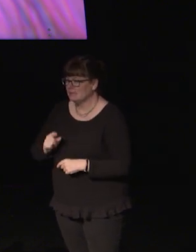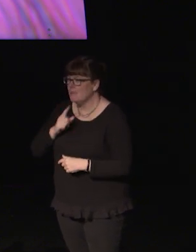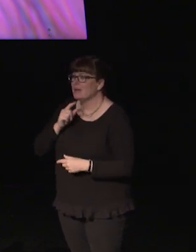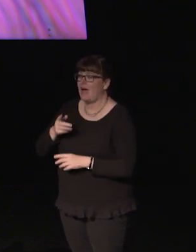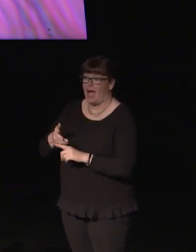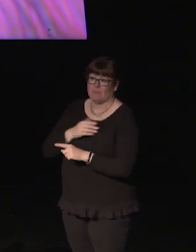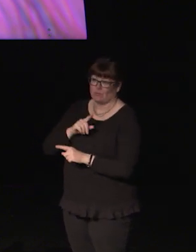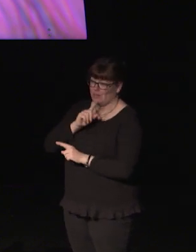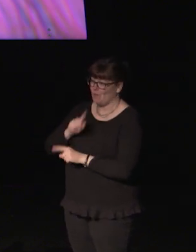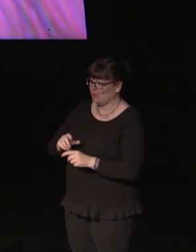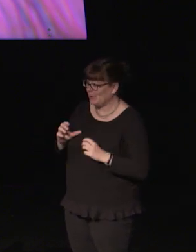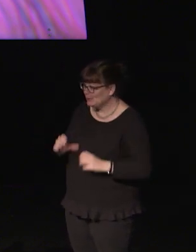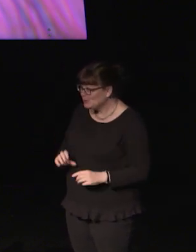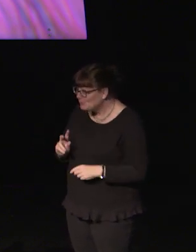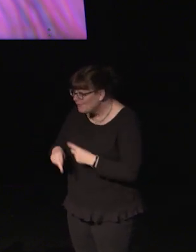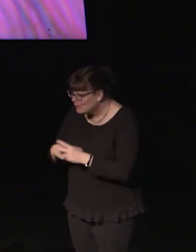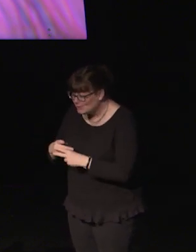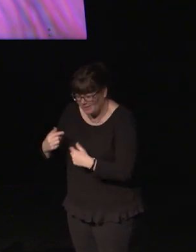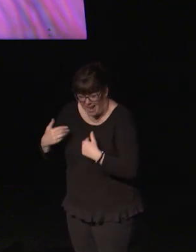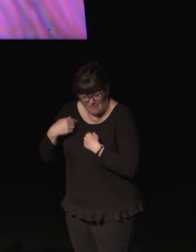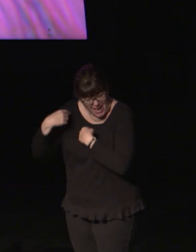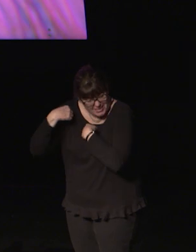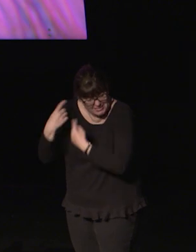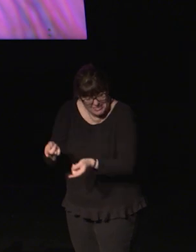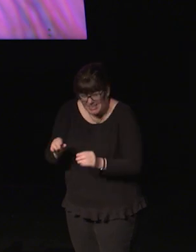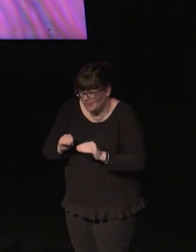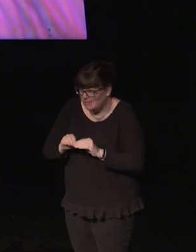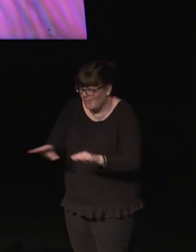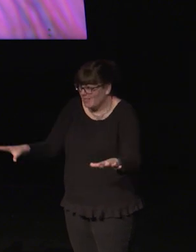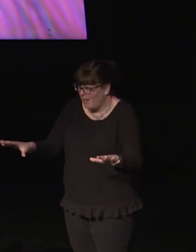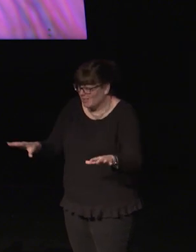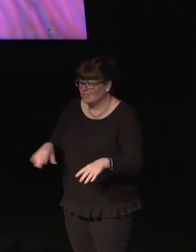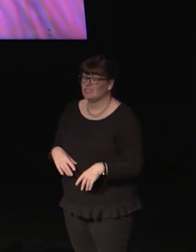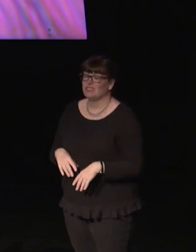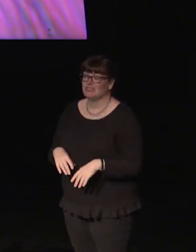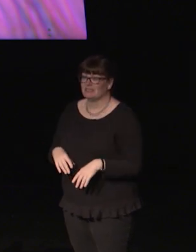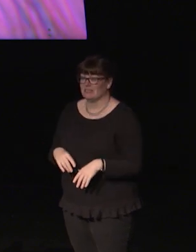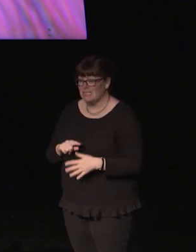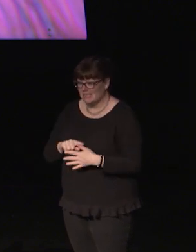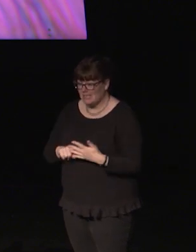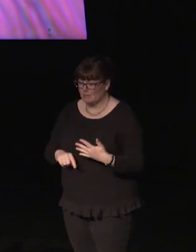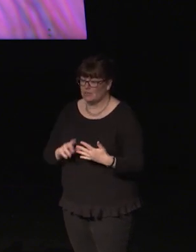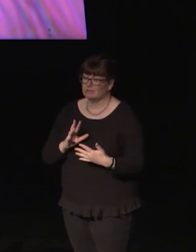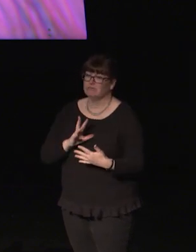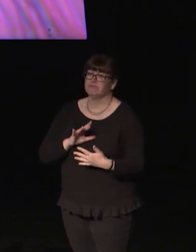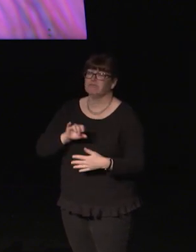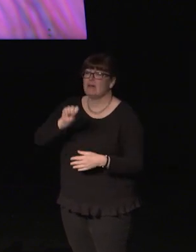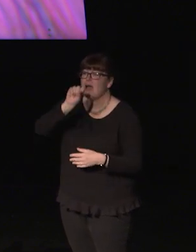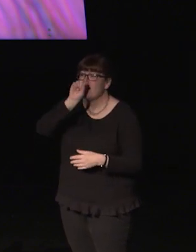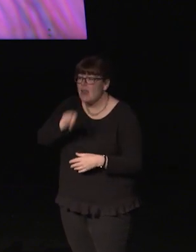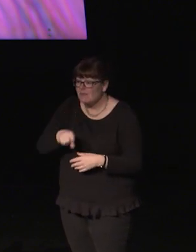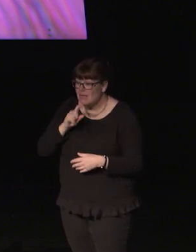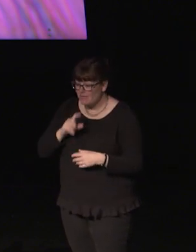I've had it since launch. And there are some things I absolutely love about it. I mean the extra sense of immersion.